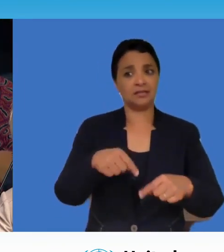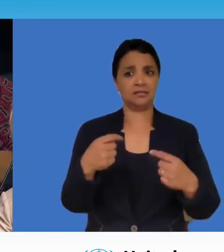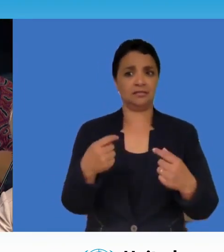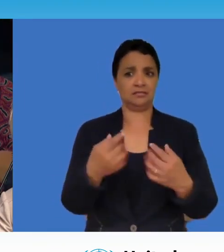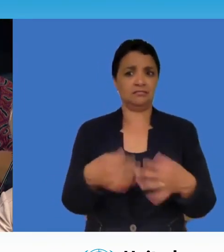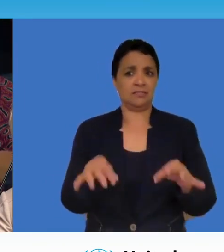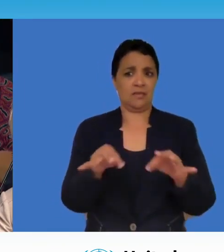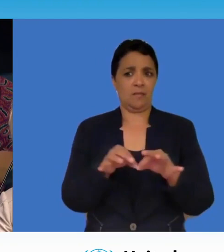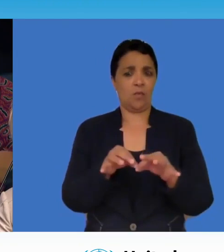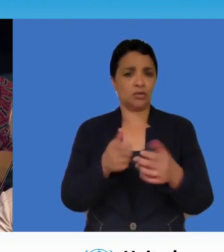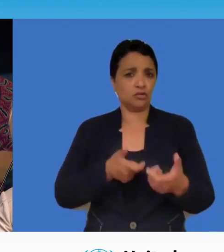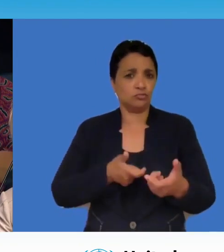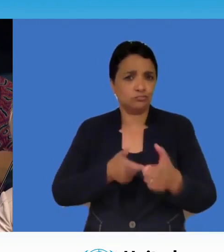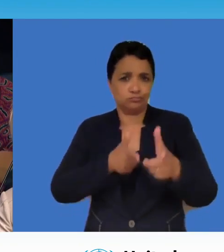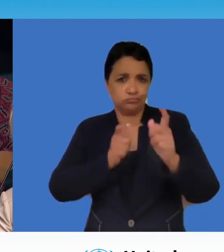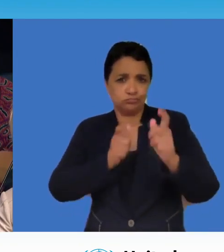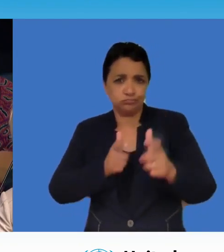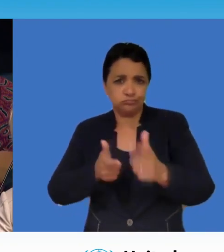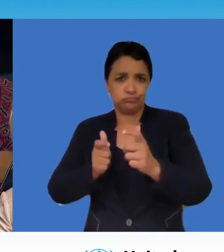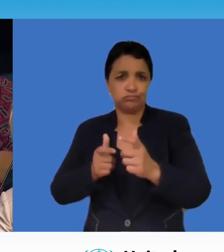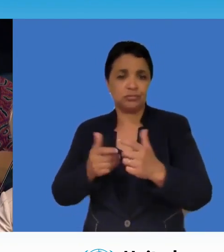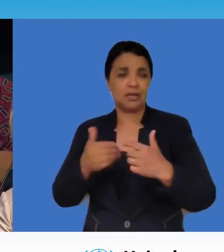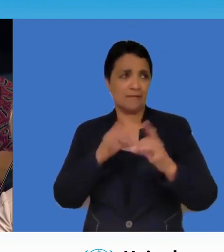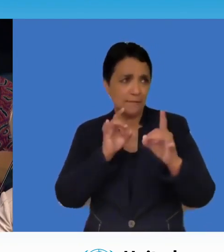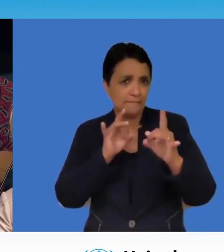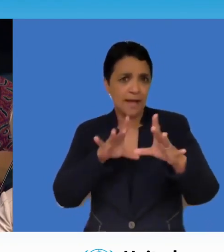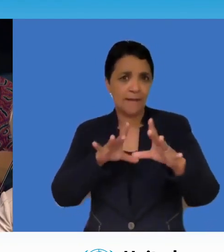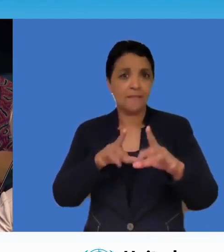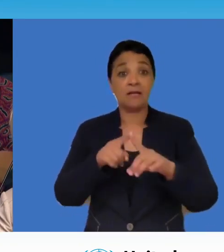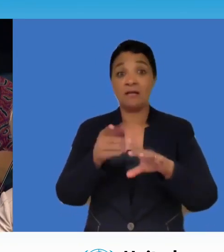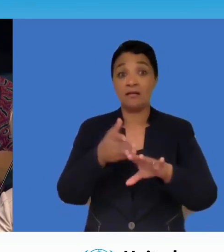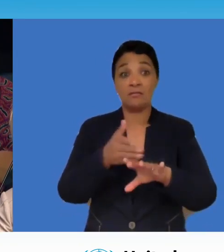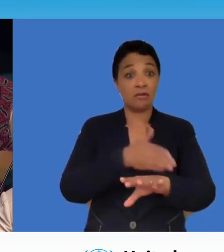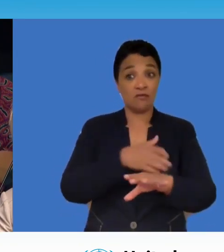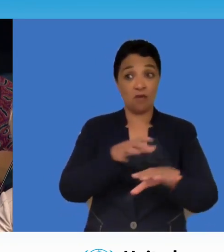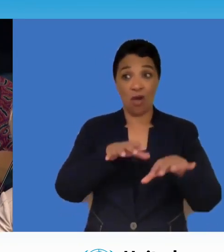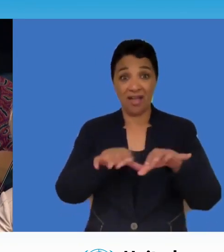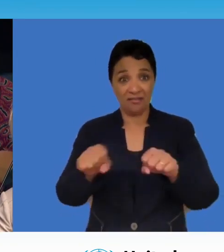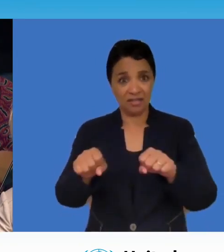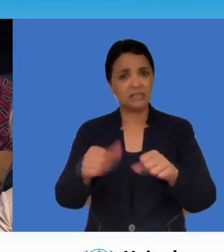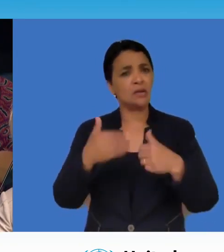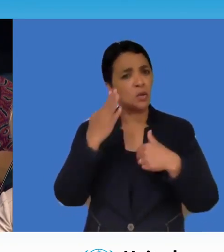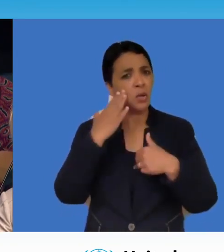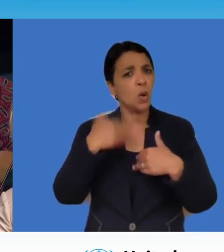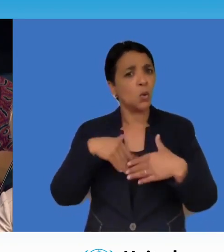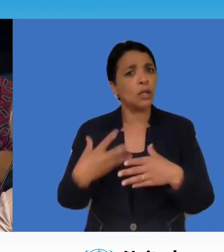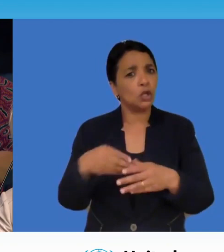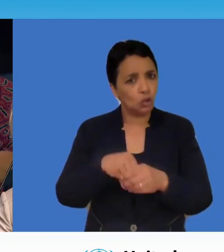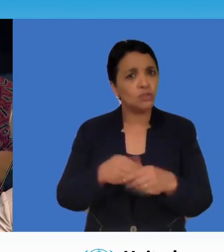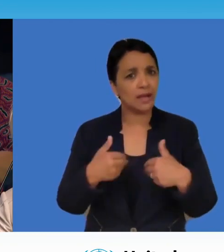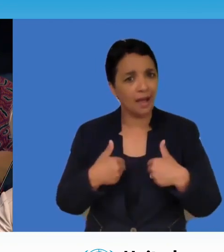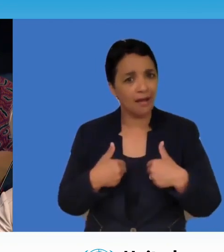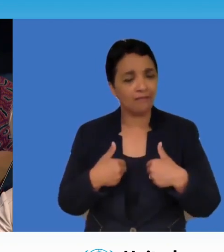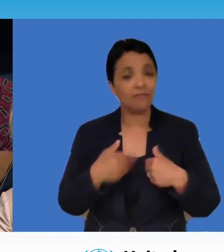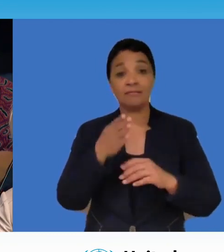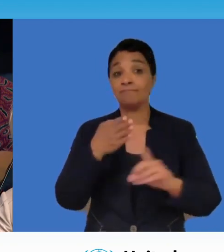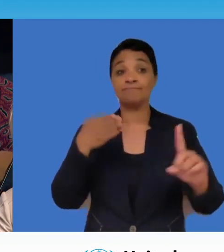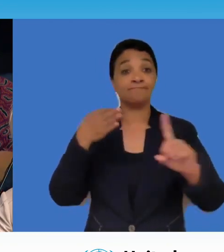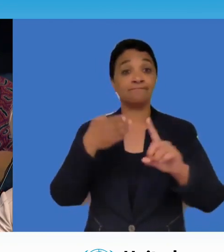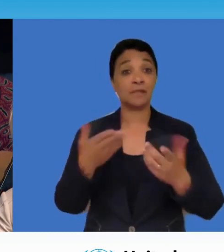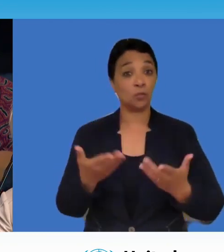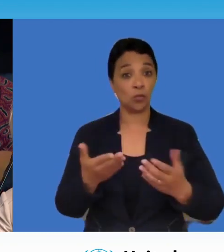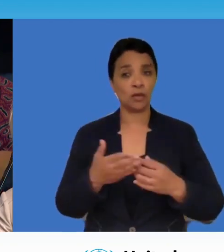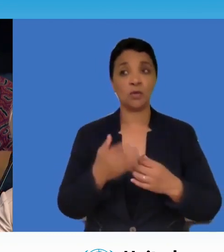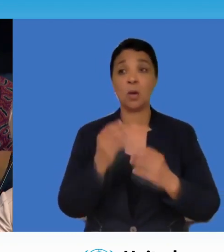had a culture of inclusion before colonization our aim is that one day all disabled people will